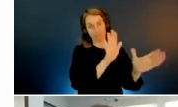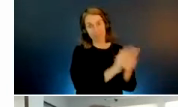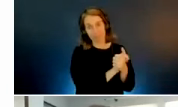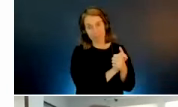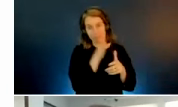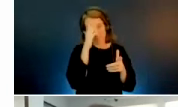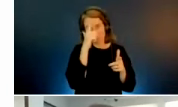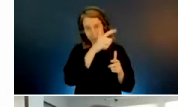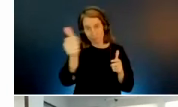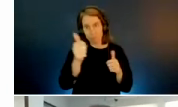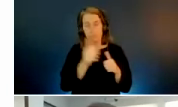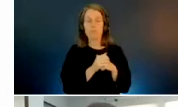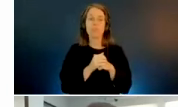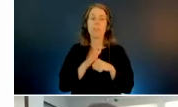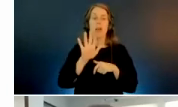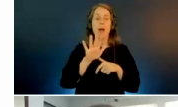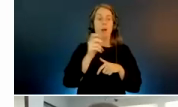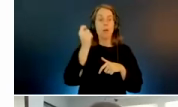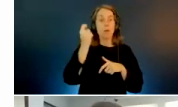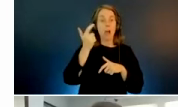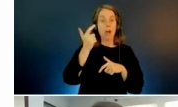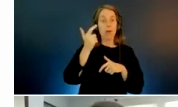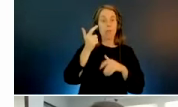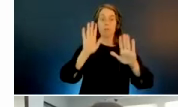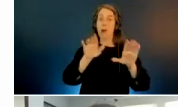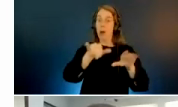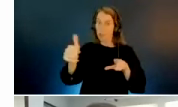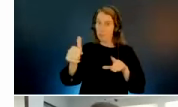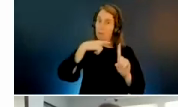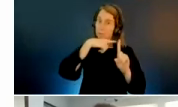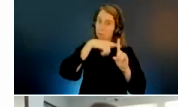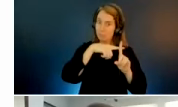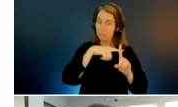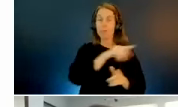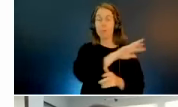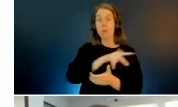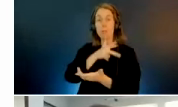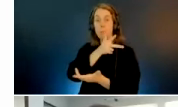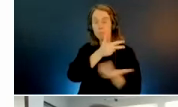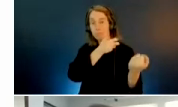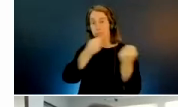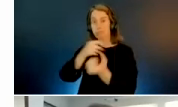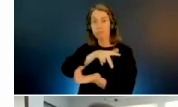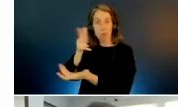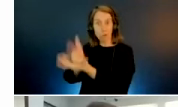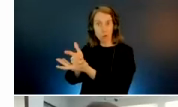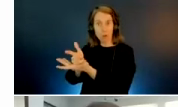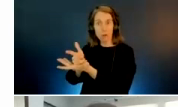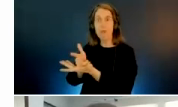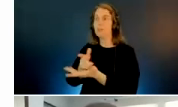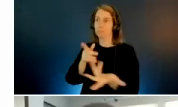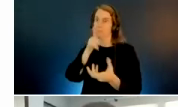guarantees you a place in line so you pull up what a lot of precincts do is they hand the last person